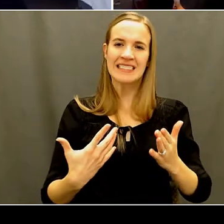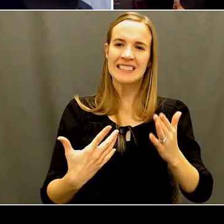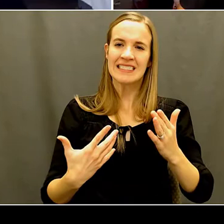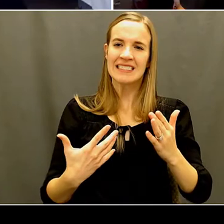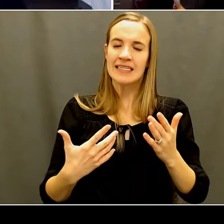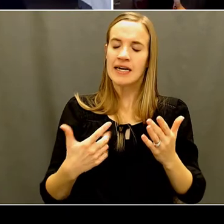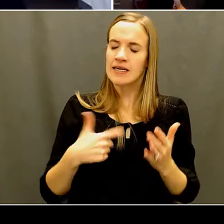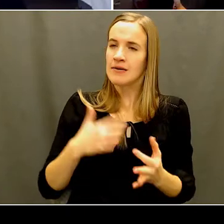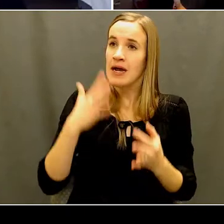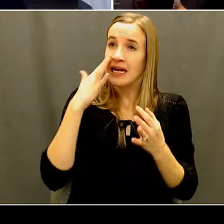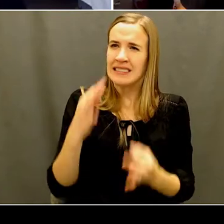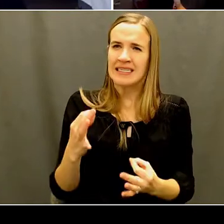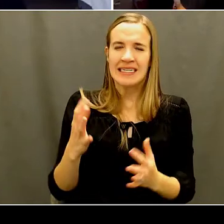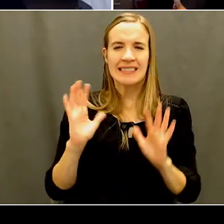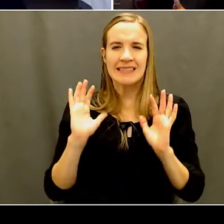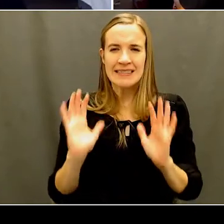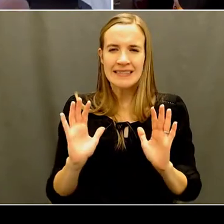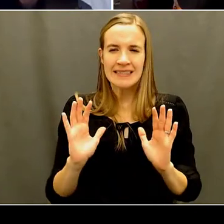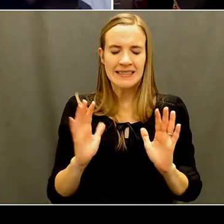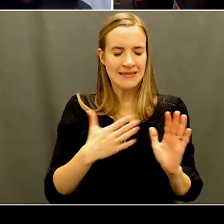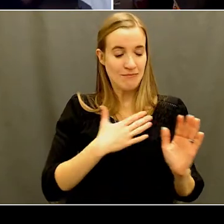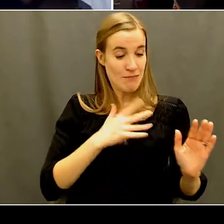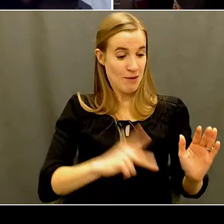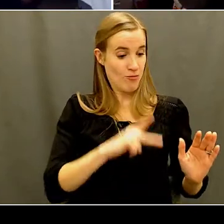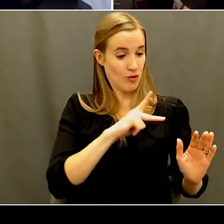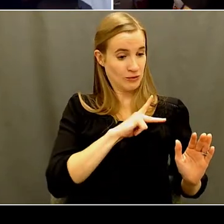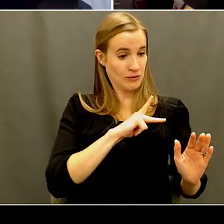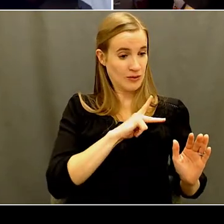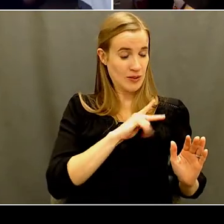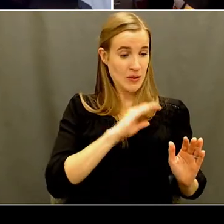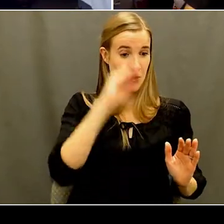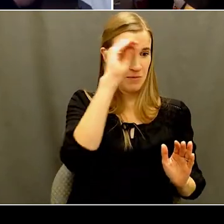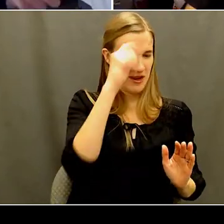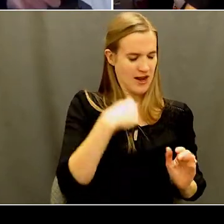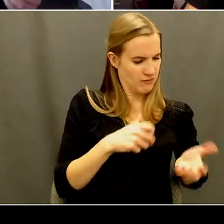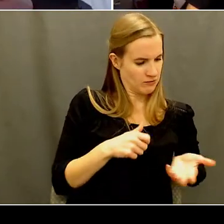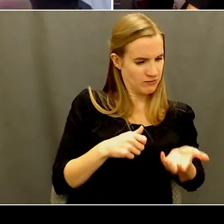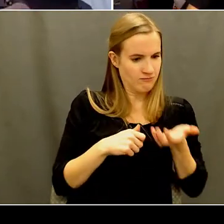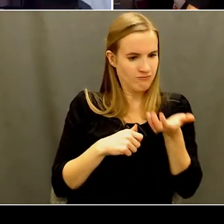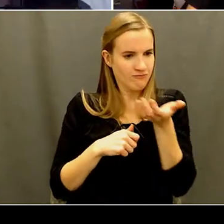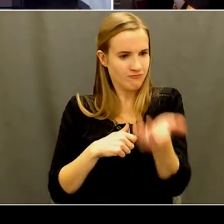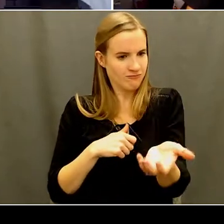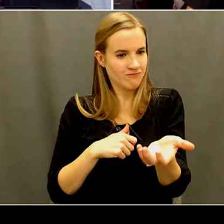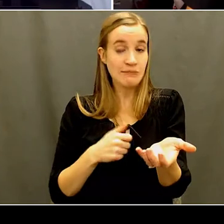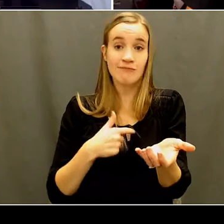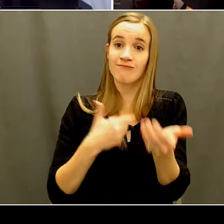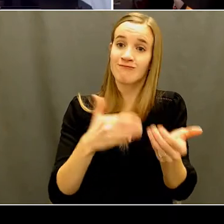called CP Shoes and because of my disability, I wear out shoes very, very